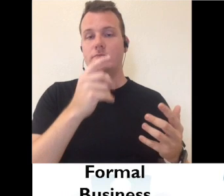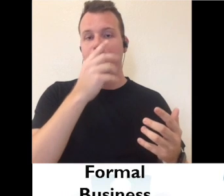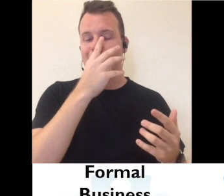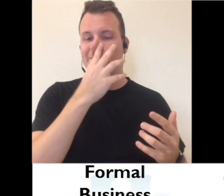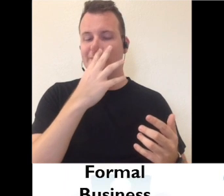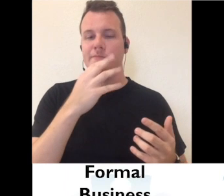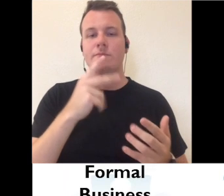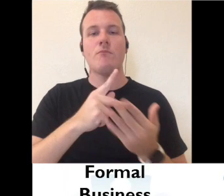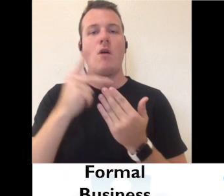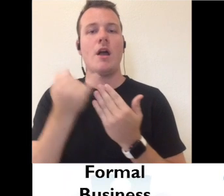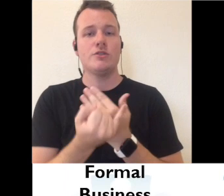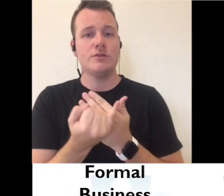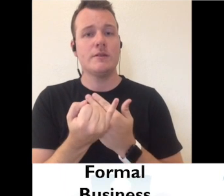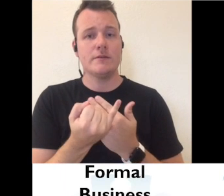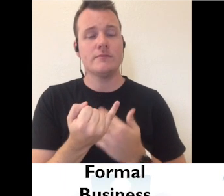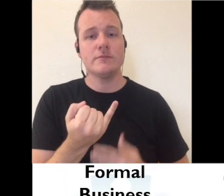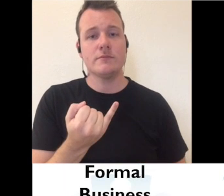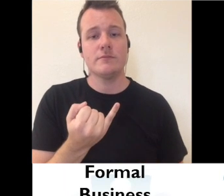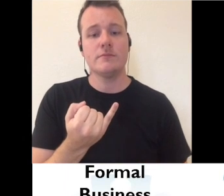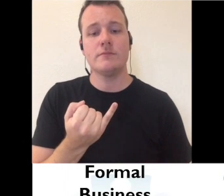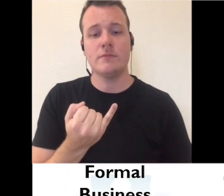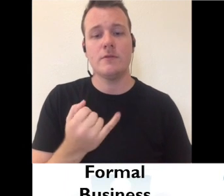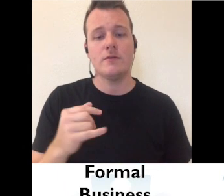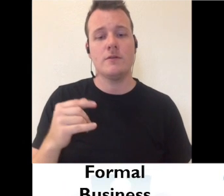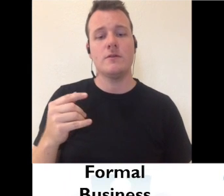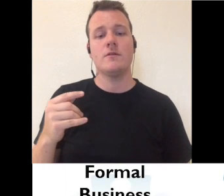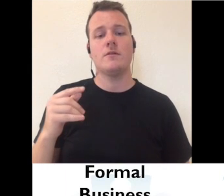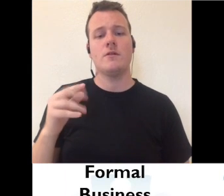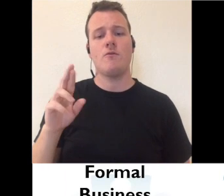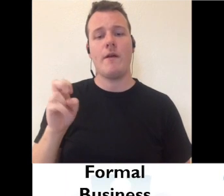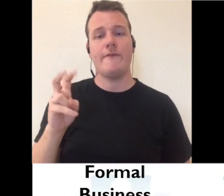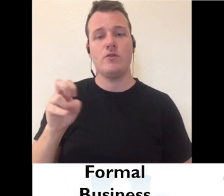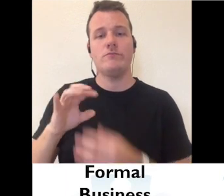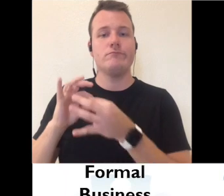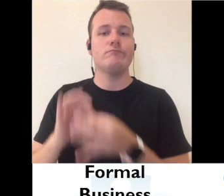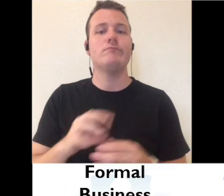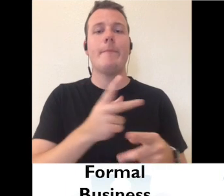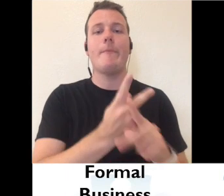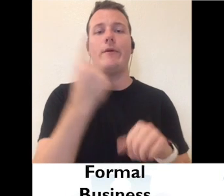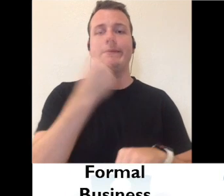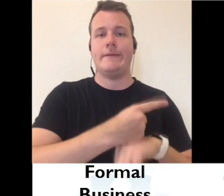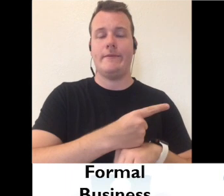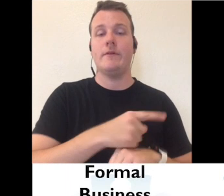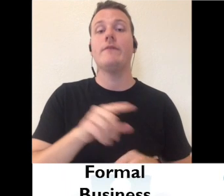dates. For example, if you get a $150,000 loan from someone, they're not gonna walk